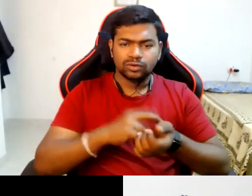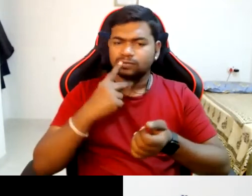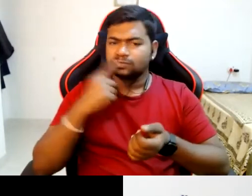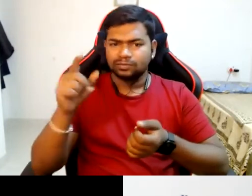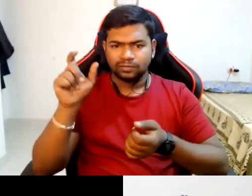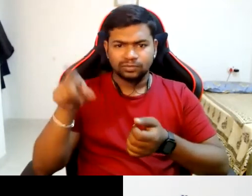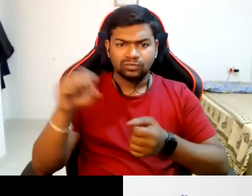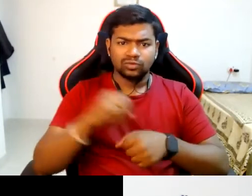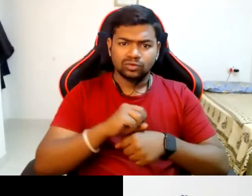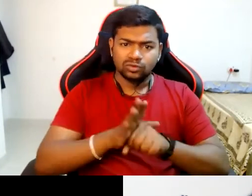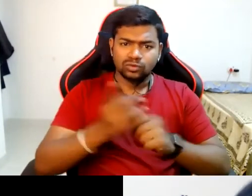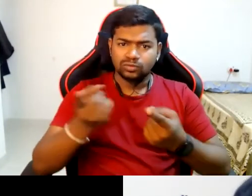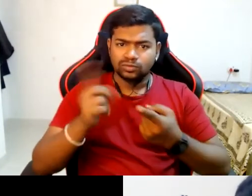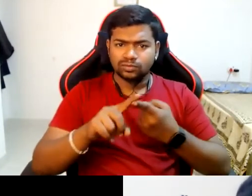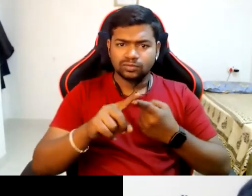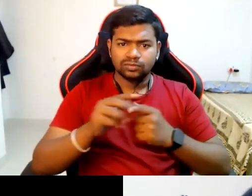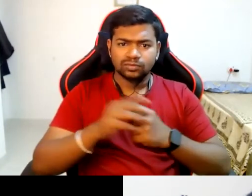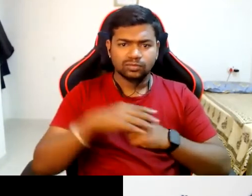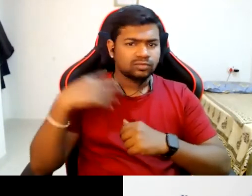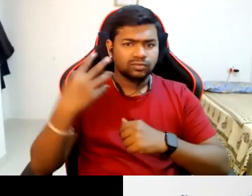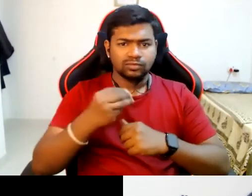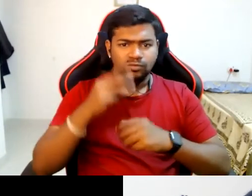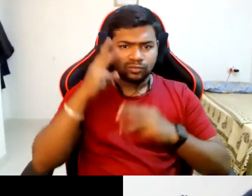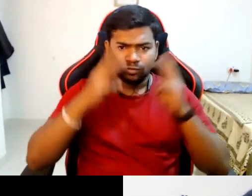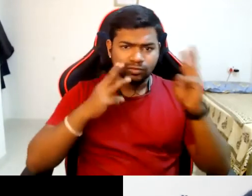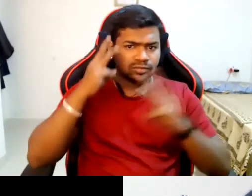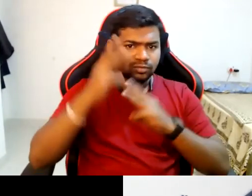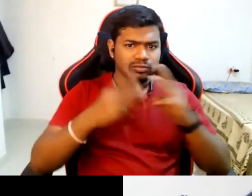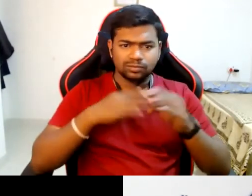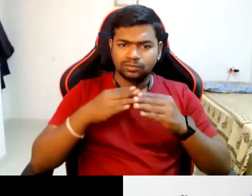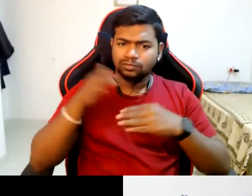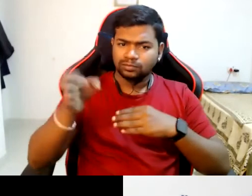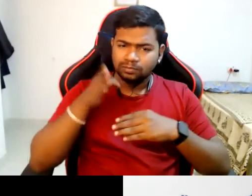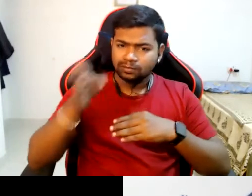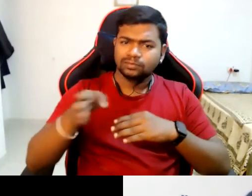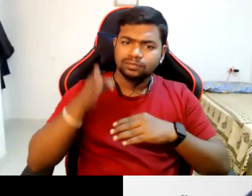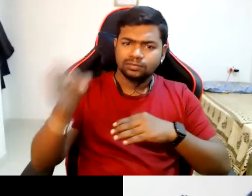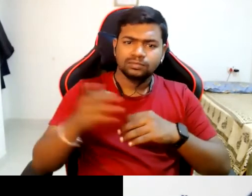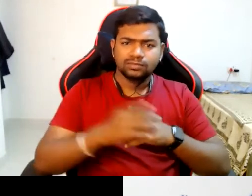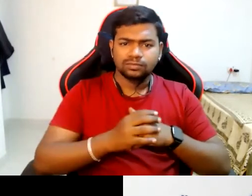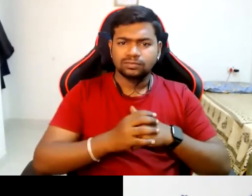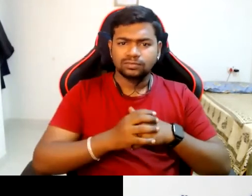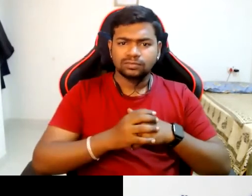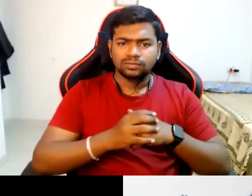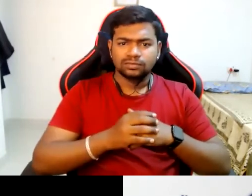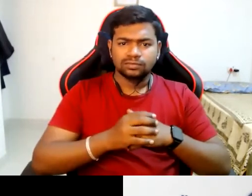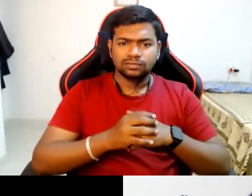you know in covid time, we owe so much to the doctor. they worked day and night to save us.